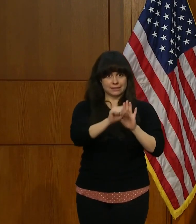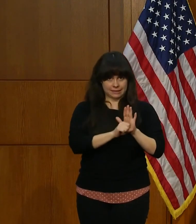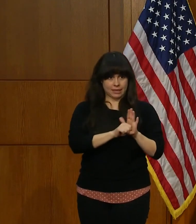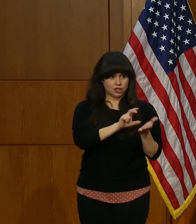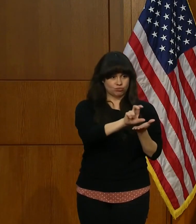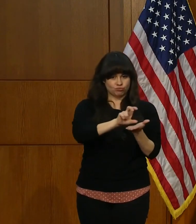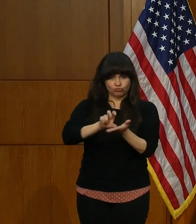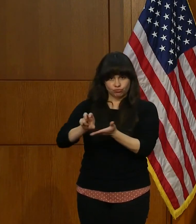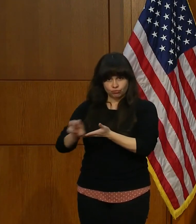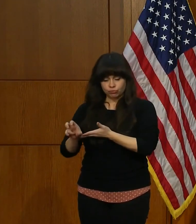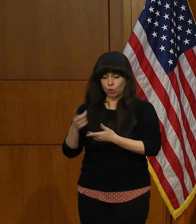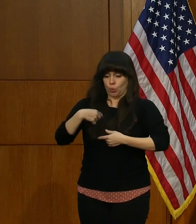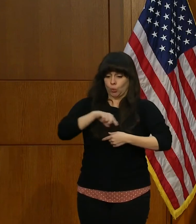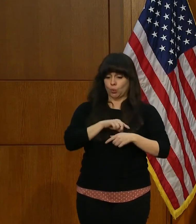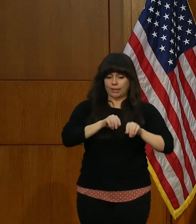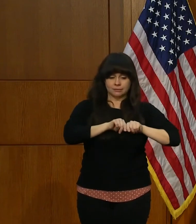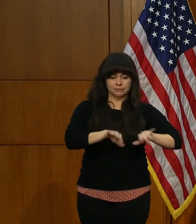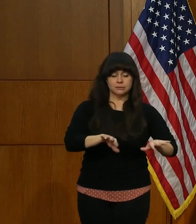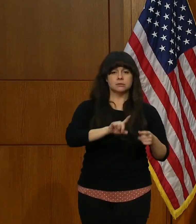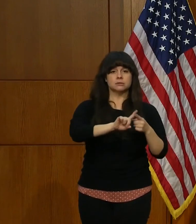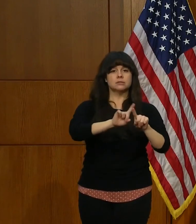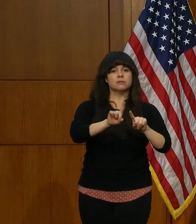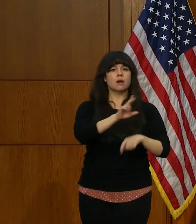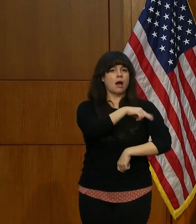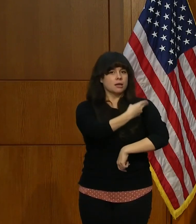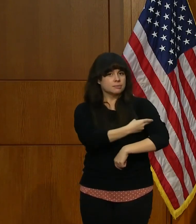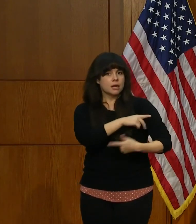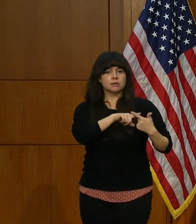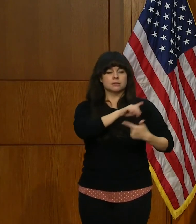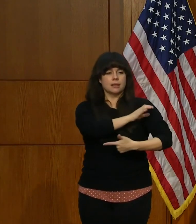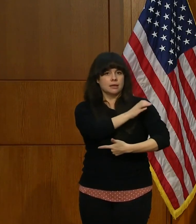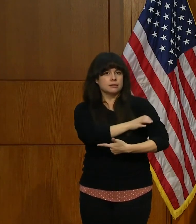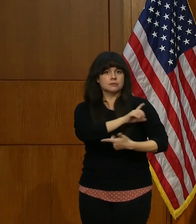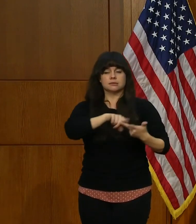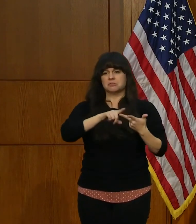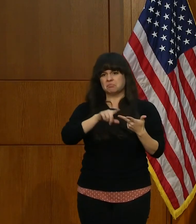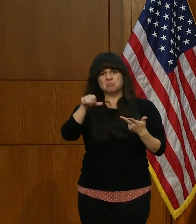DOSES TO THE STATES AND WE THEN DISTRIBUTE THEM TO HOSPITALS,